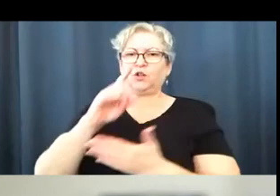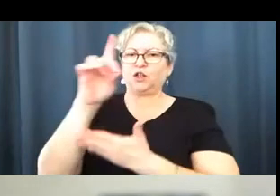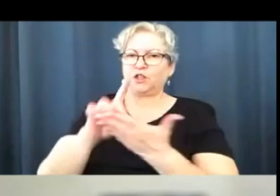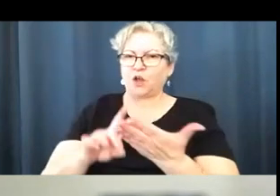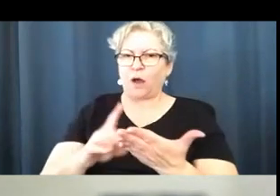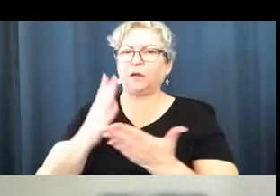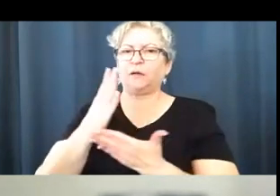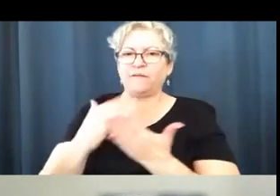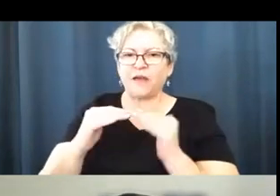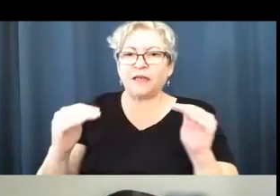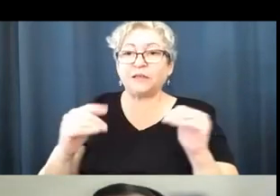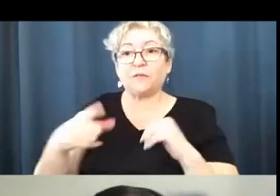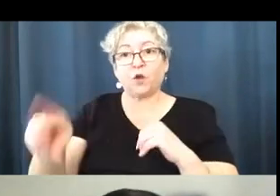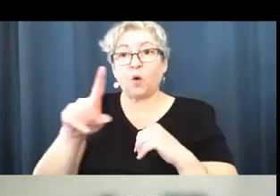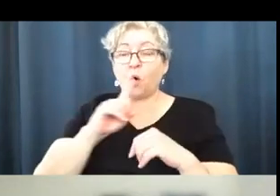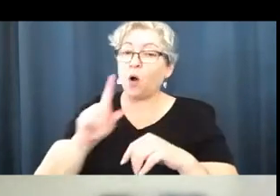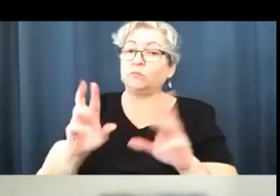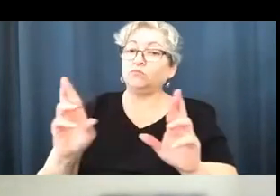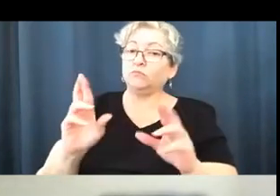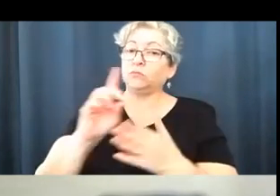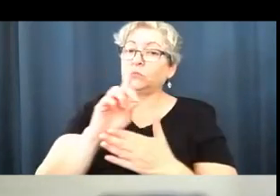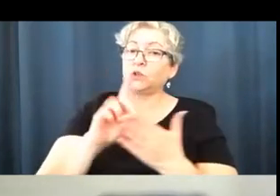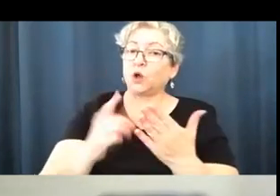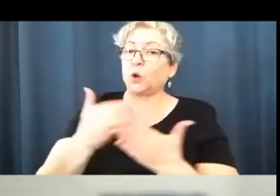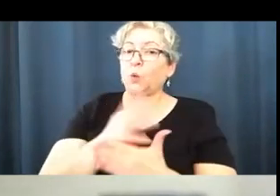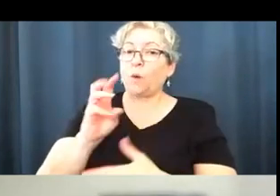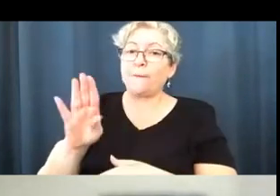So if you are designing a new website about to launch one,